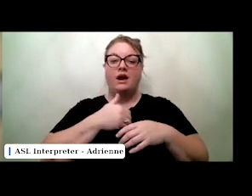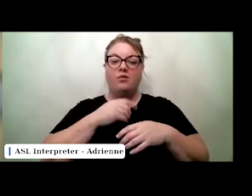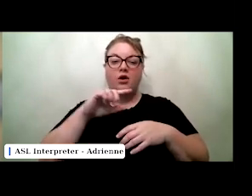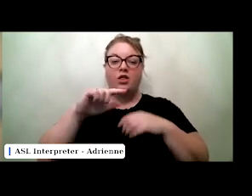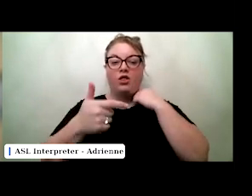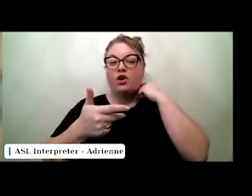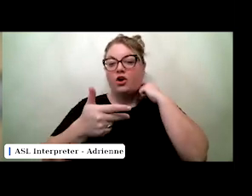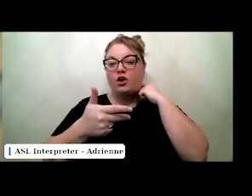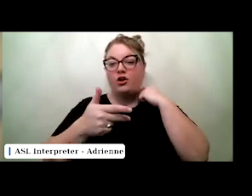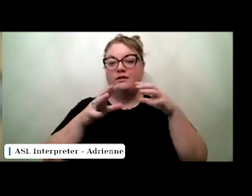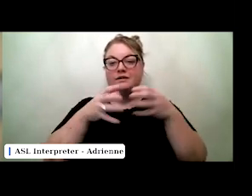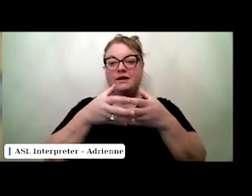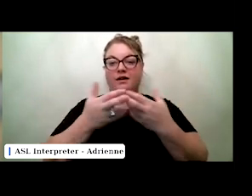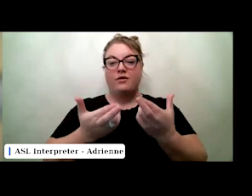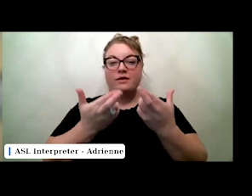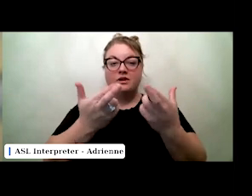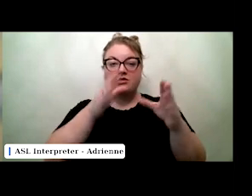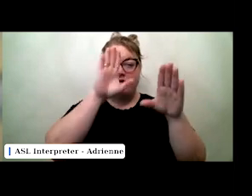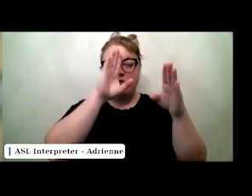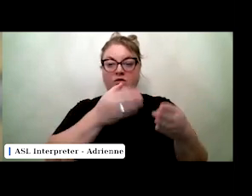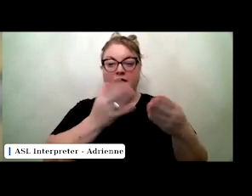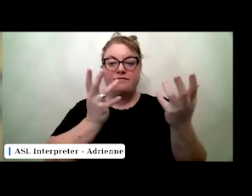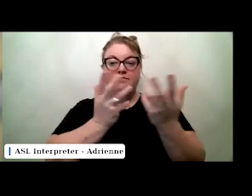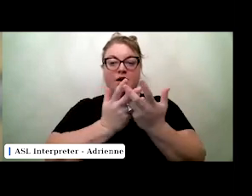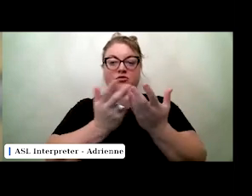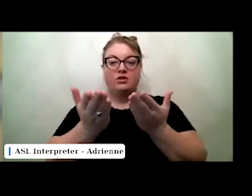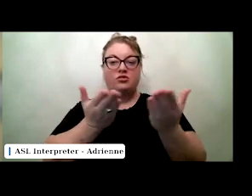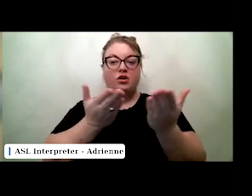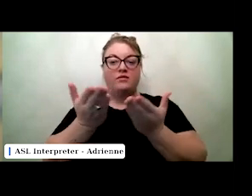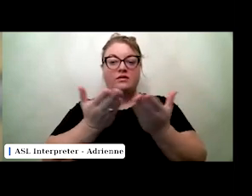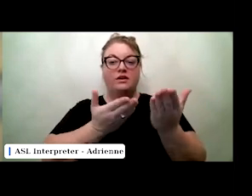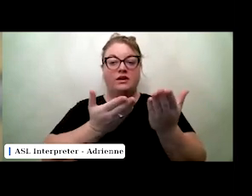Set of recommendations, focus on matching services, registries.